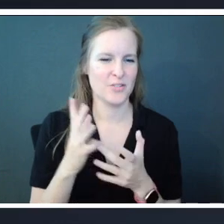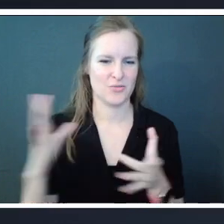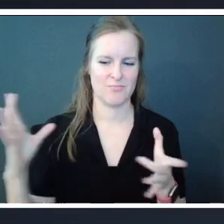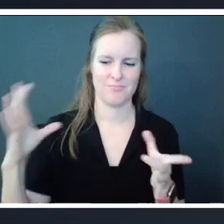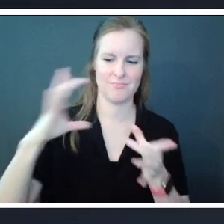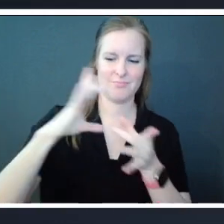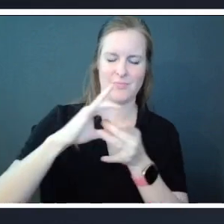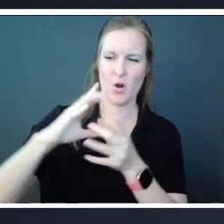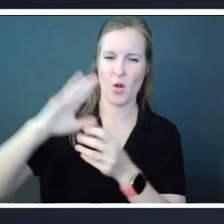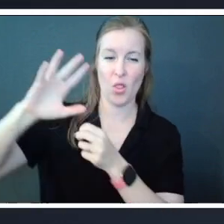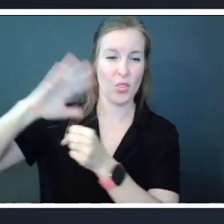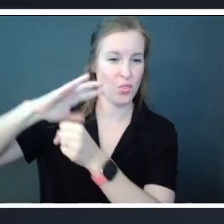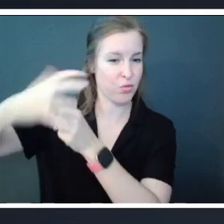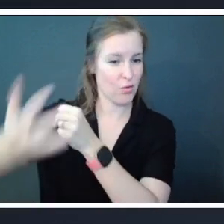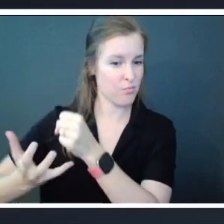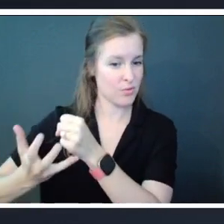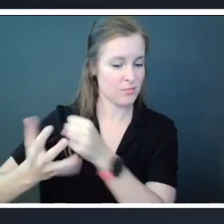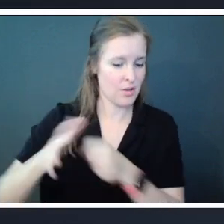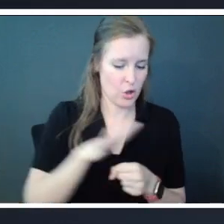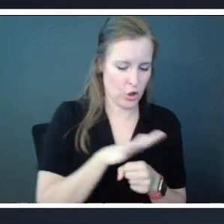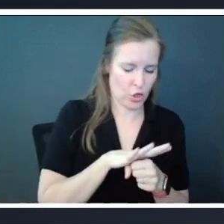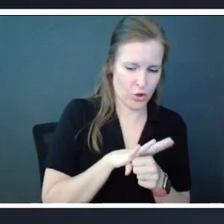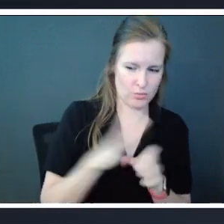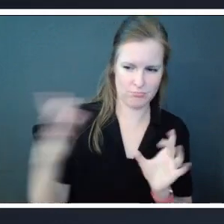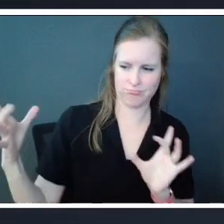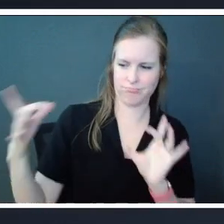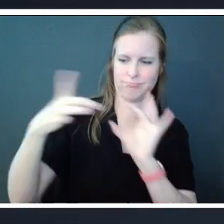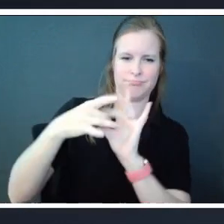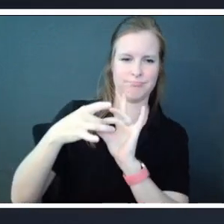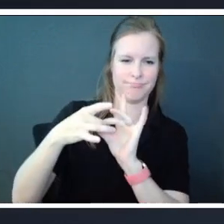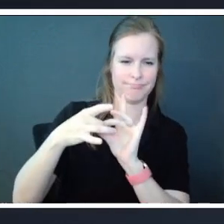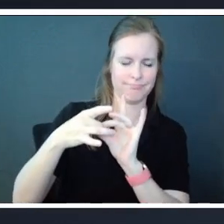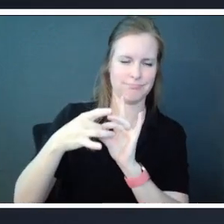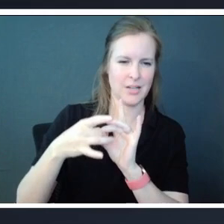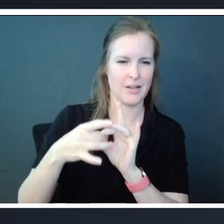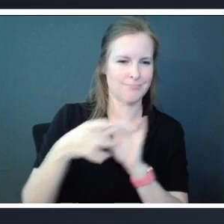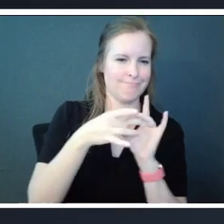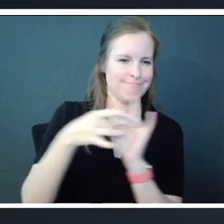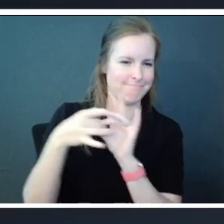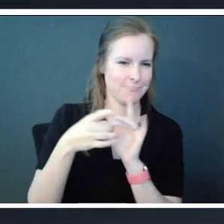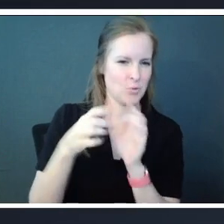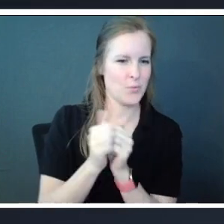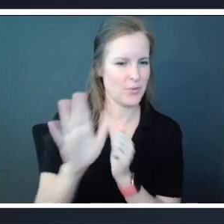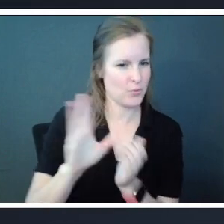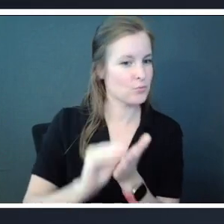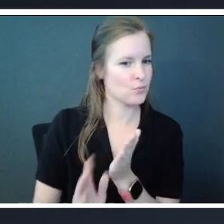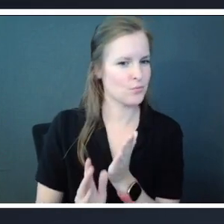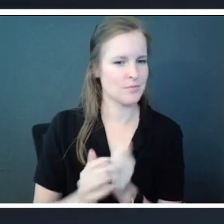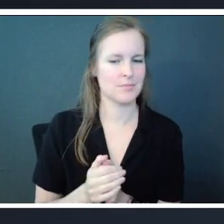that meaningful connection with your student. So, these are our live webinars. In our live webinars,